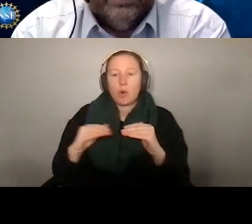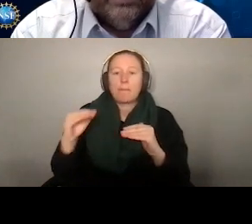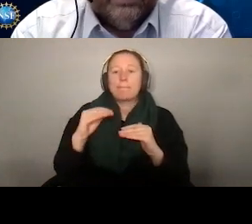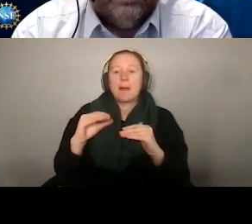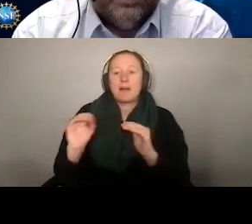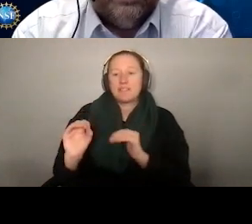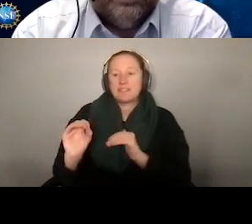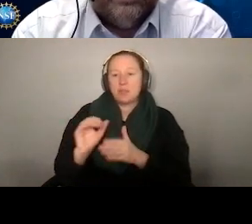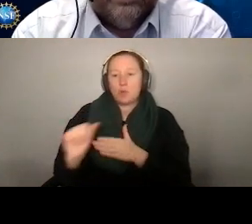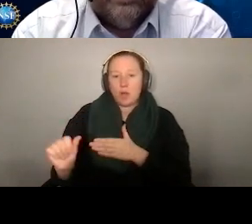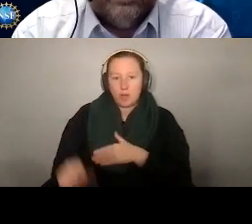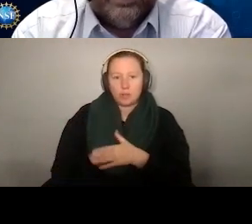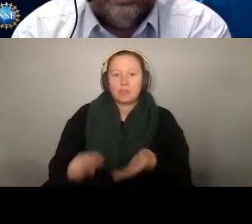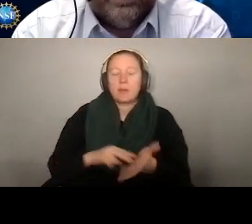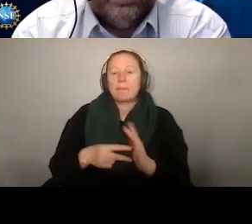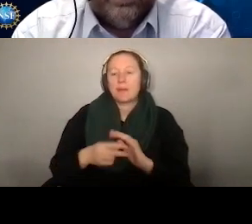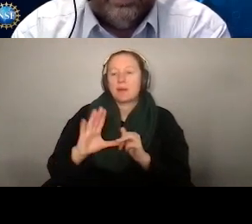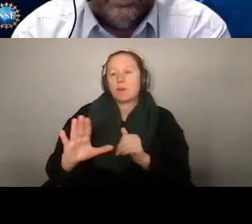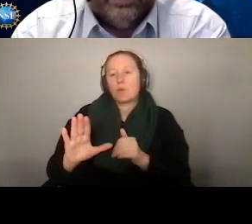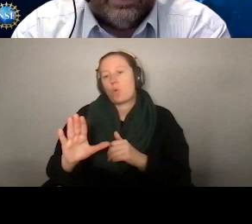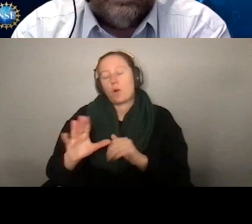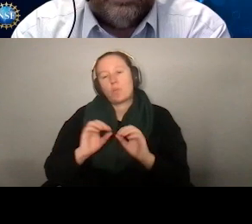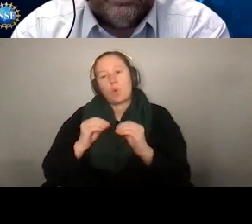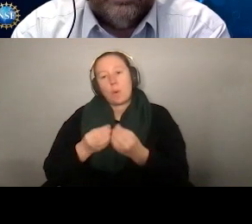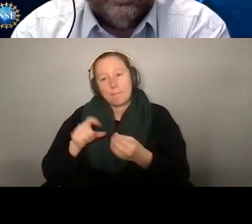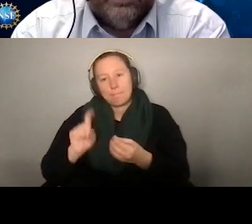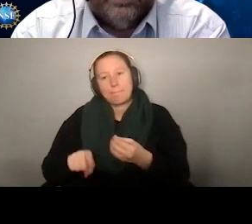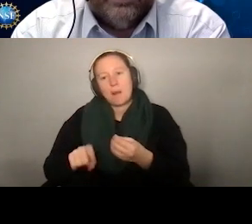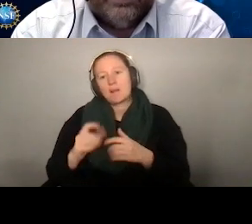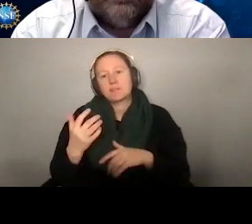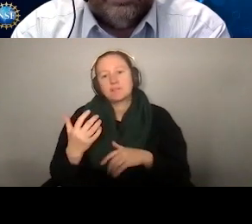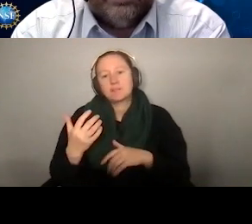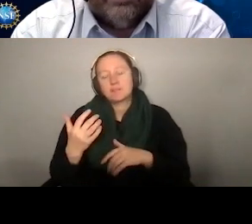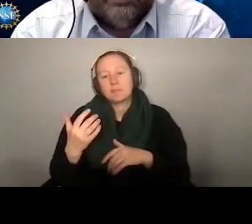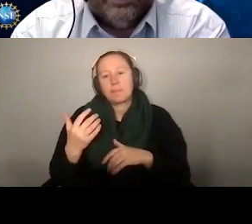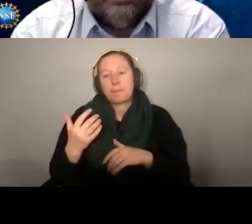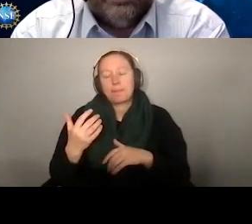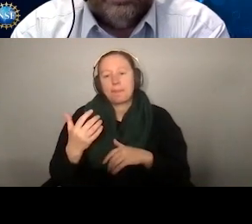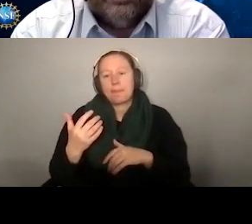This means your institution must offset any return or remittance against